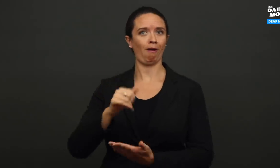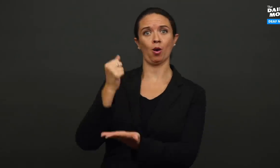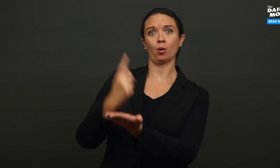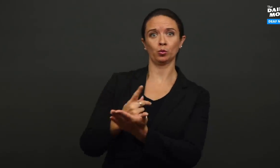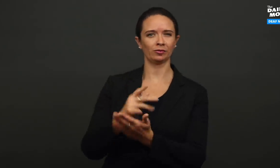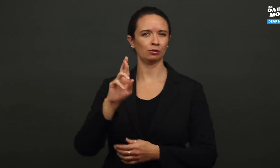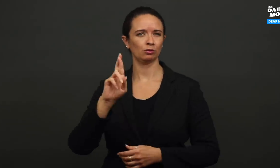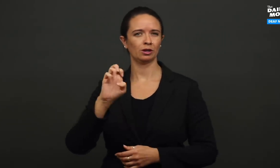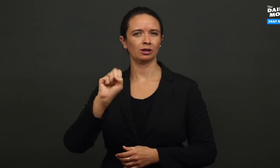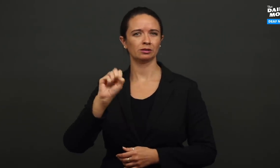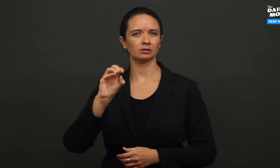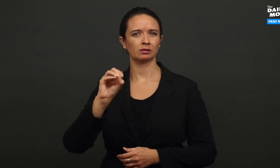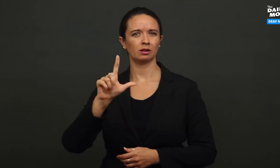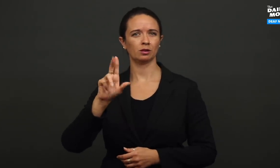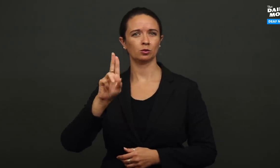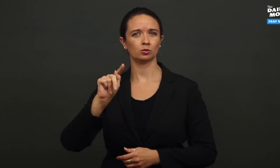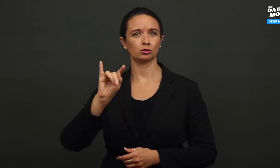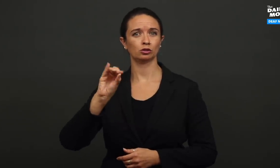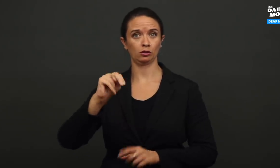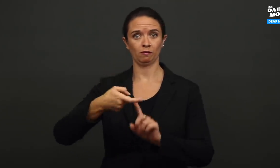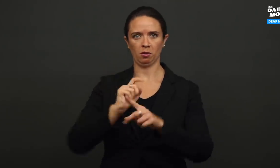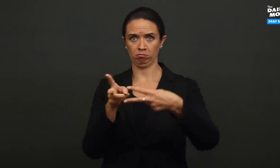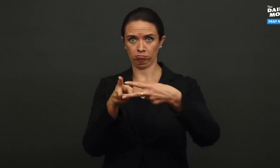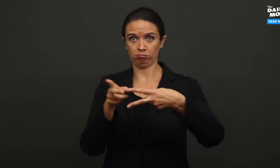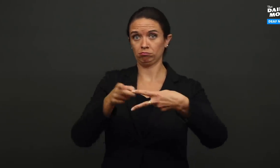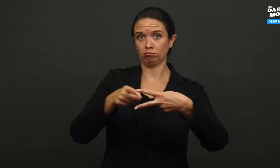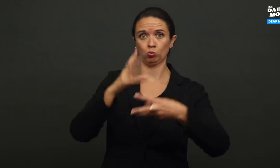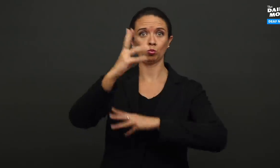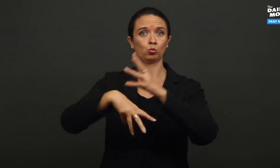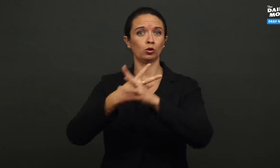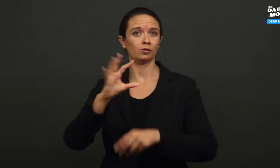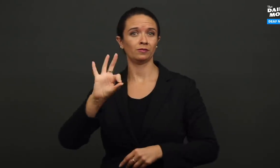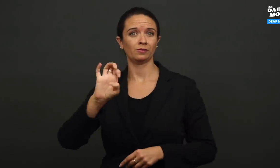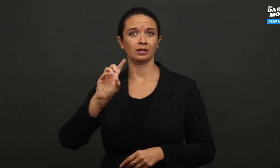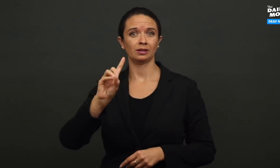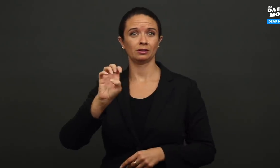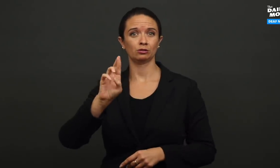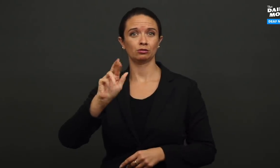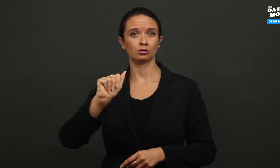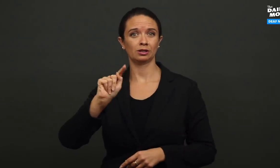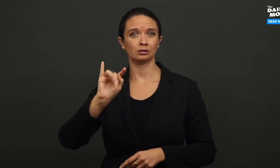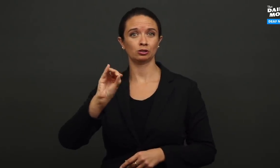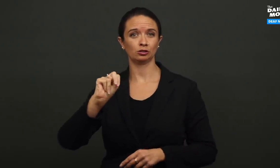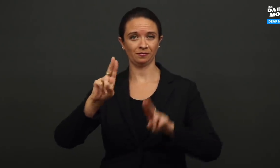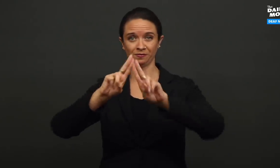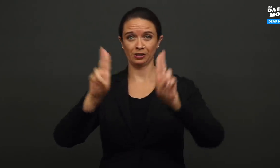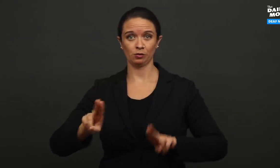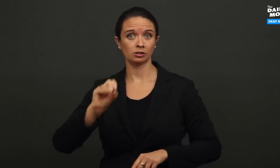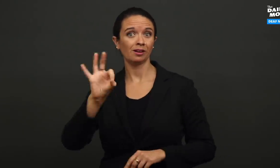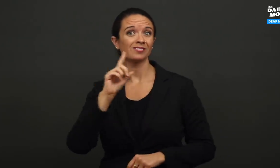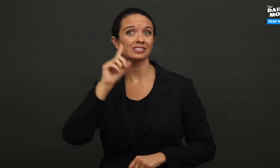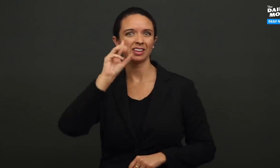approving a resolution from the World Federation of the Deaf